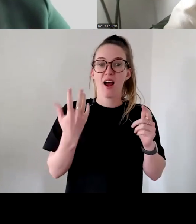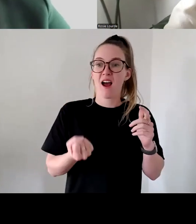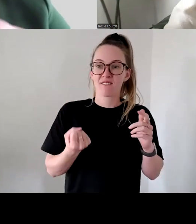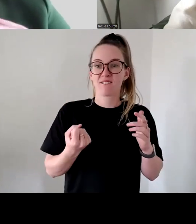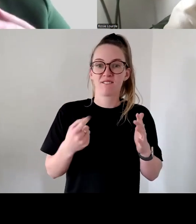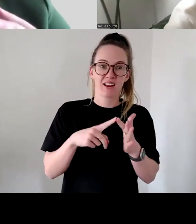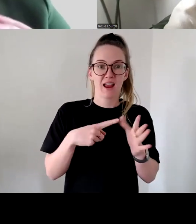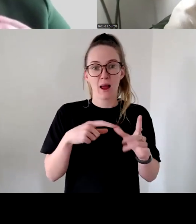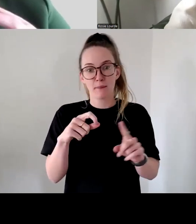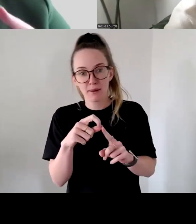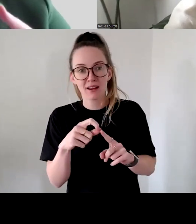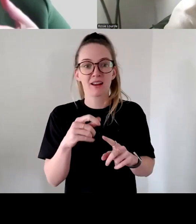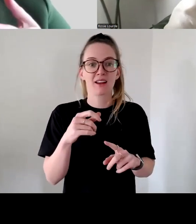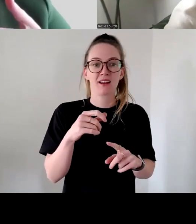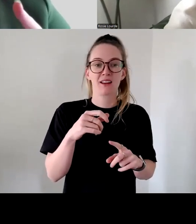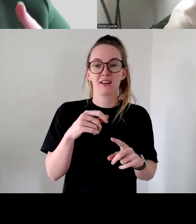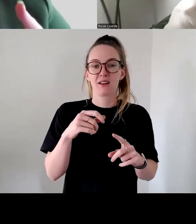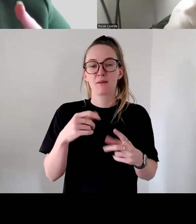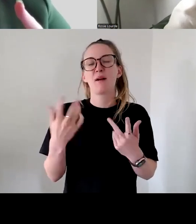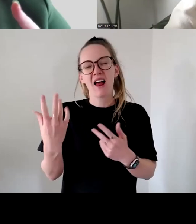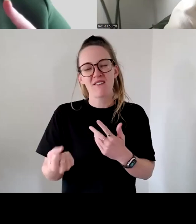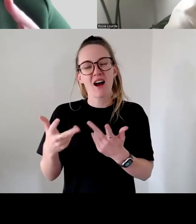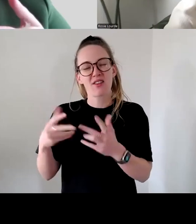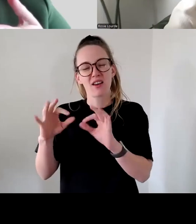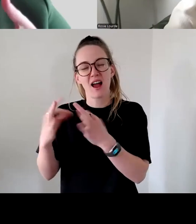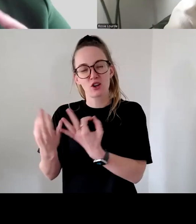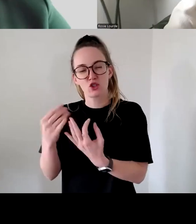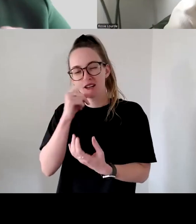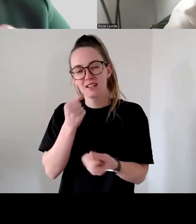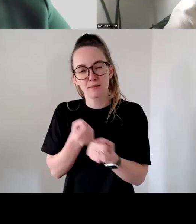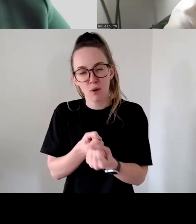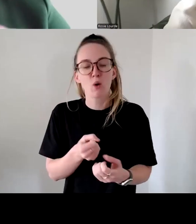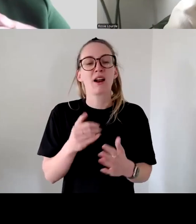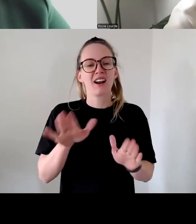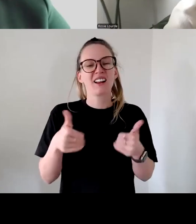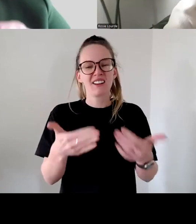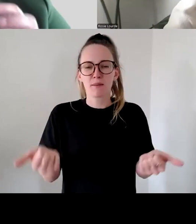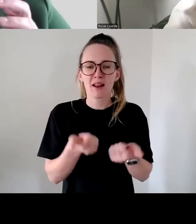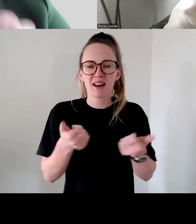but those other support agencies. And to give you information about your rights.